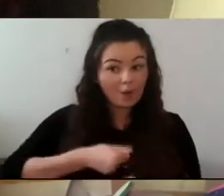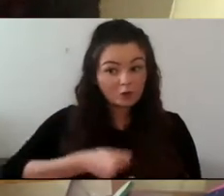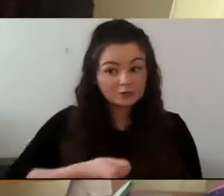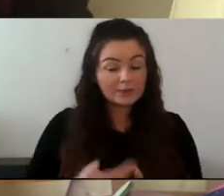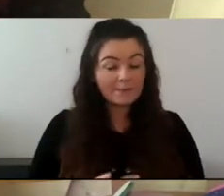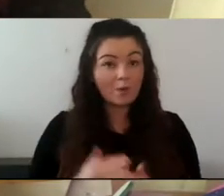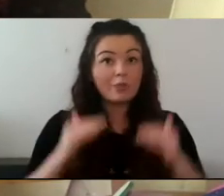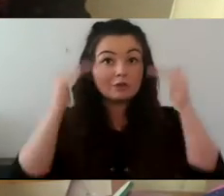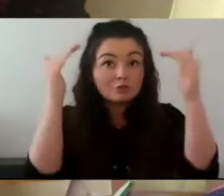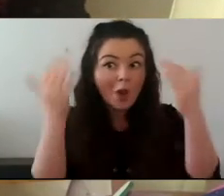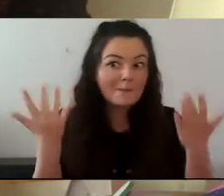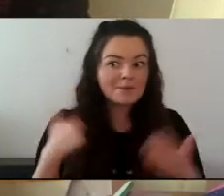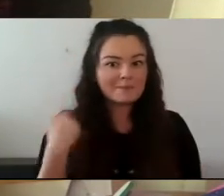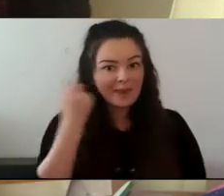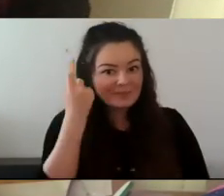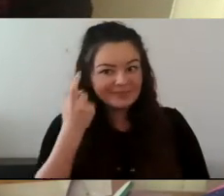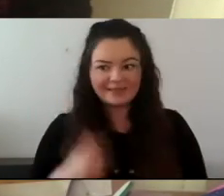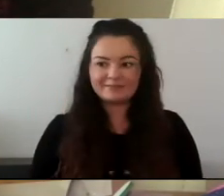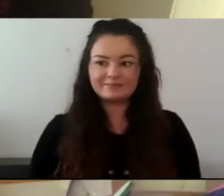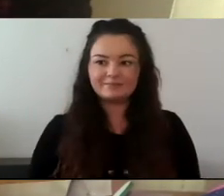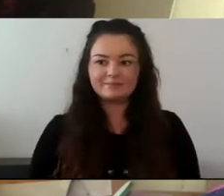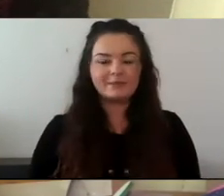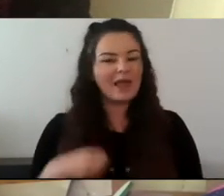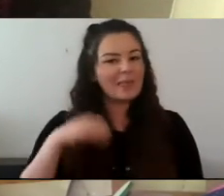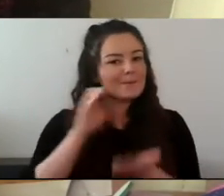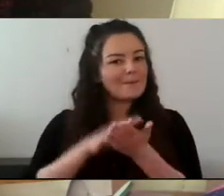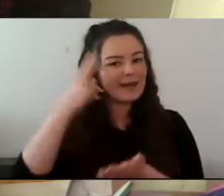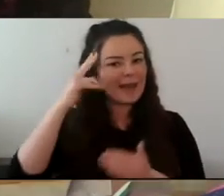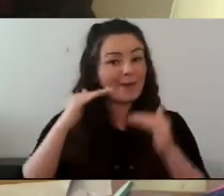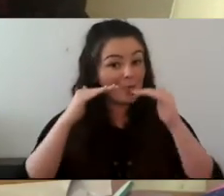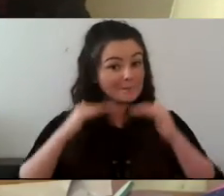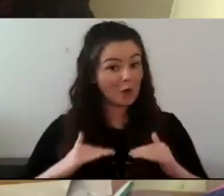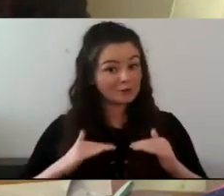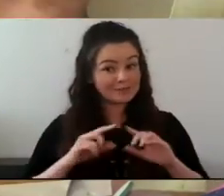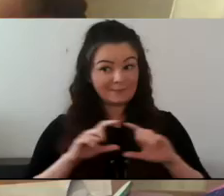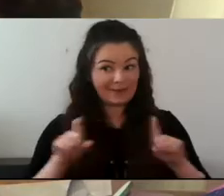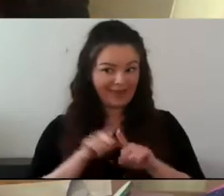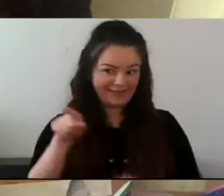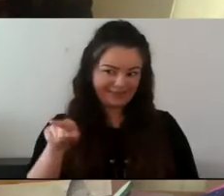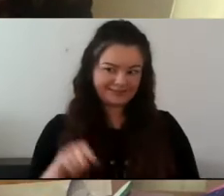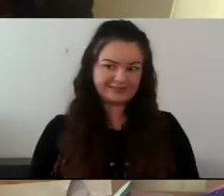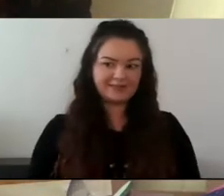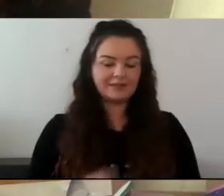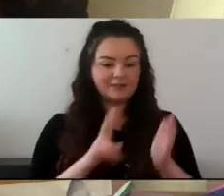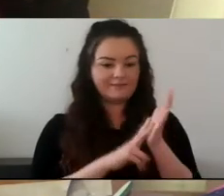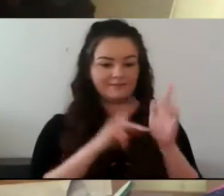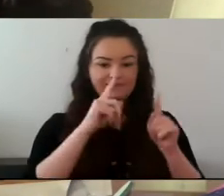or the top. I think I'm going to put my name at the bottom like this V-E-E. Vee.